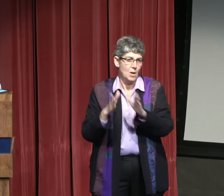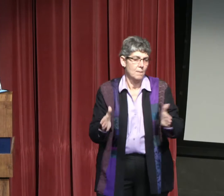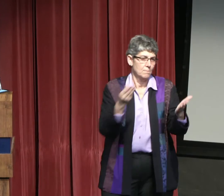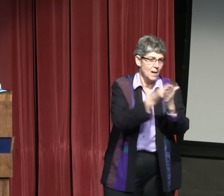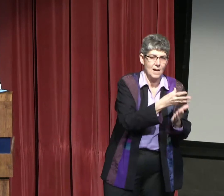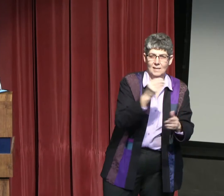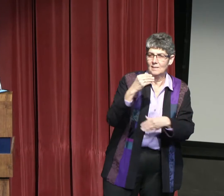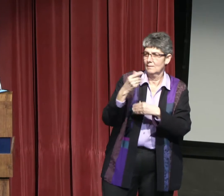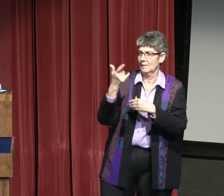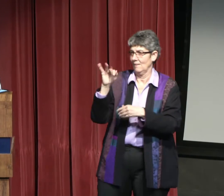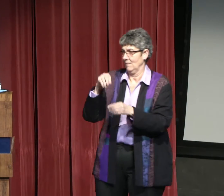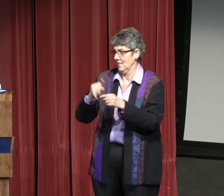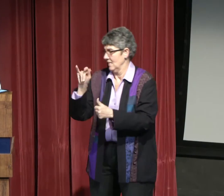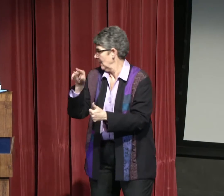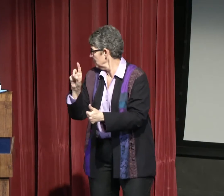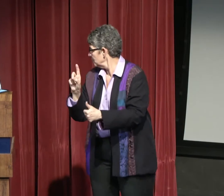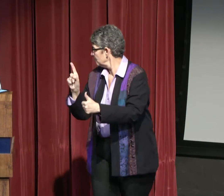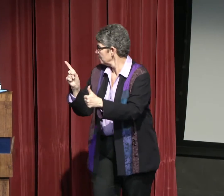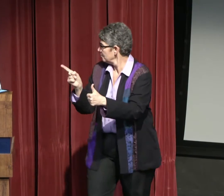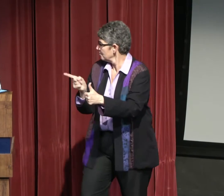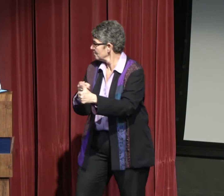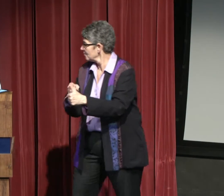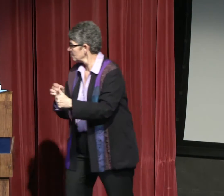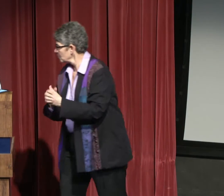I'd also like to thank our sponsors for their part in making this event such a success as we celebrate 150 years!